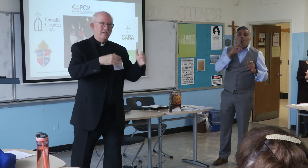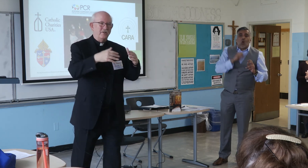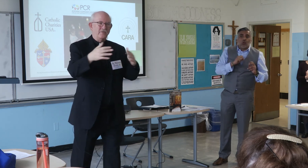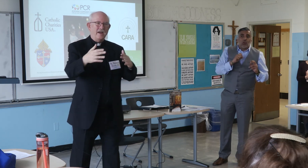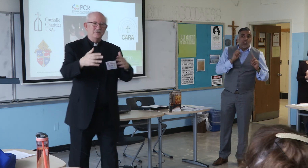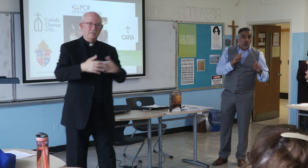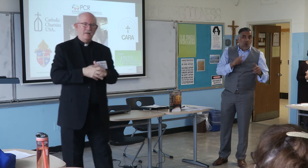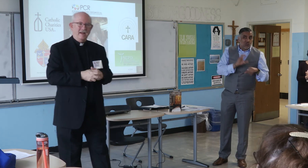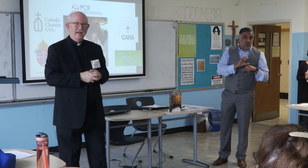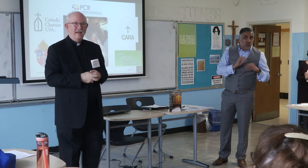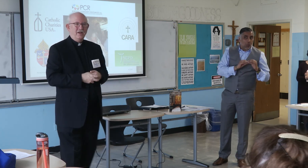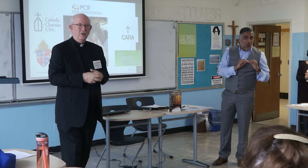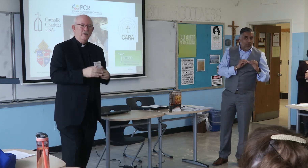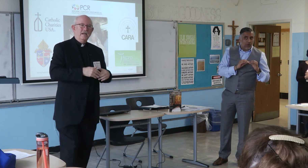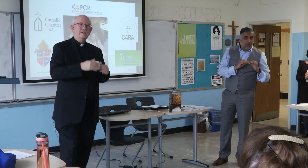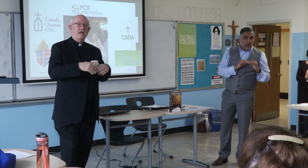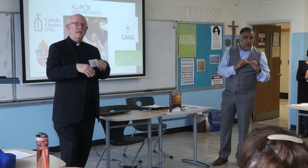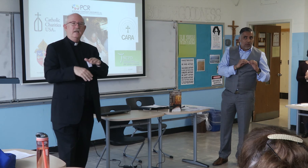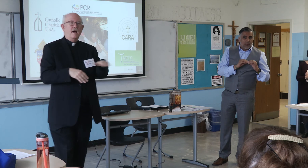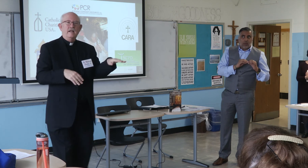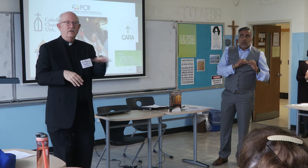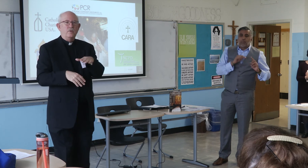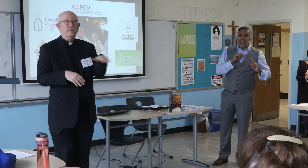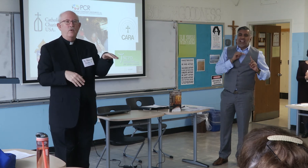get these other factors in play. You know, he's likely not at 24%